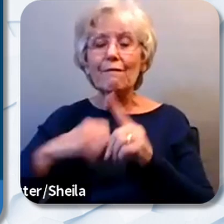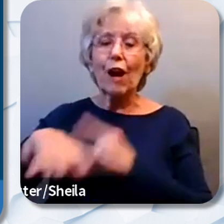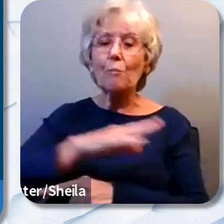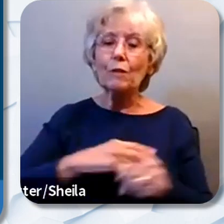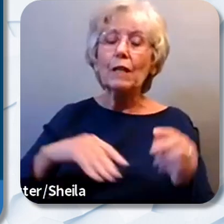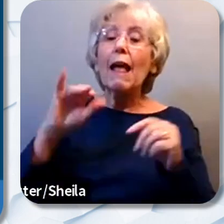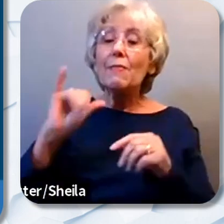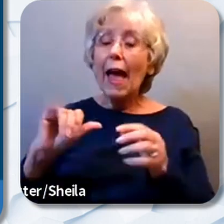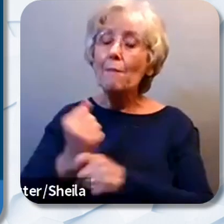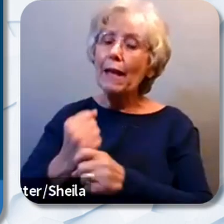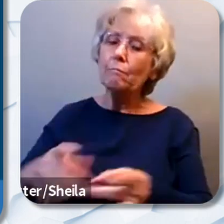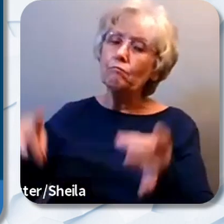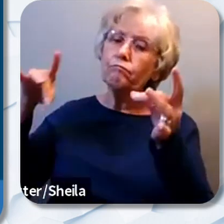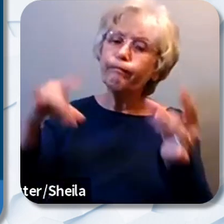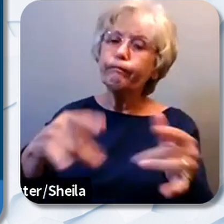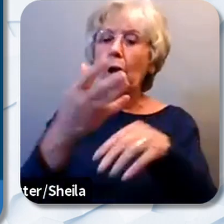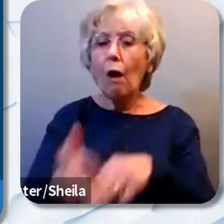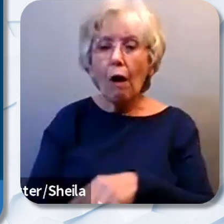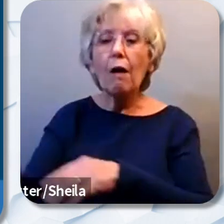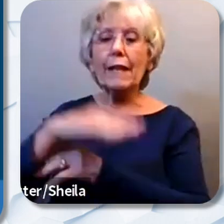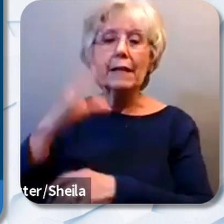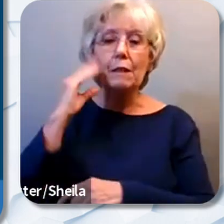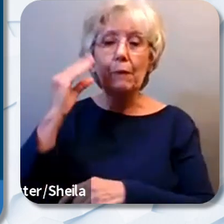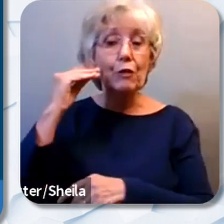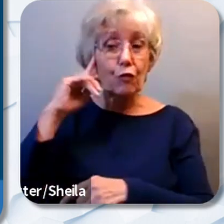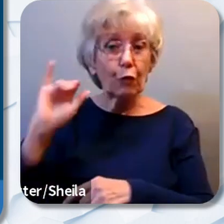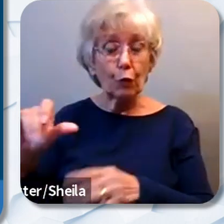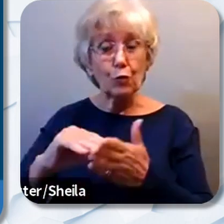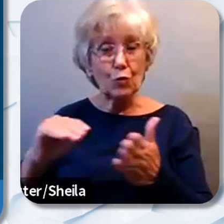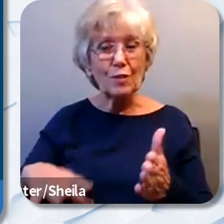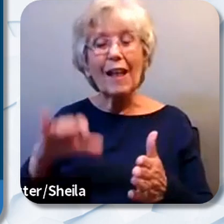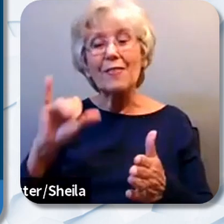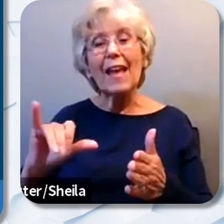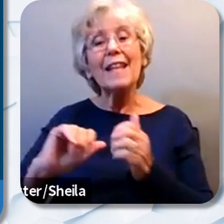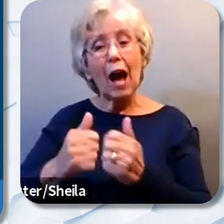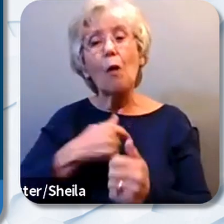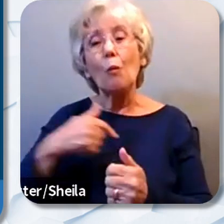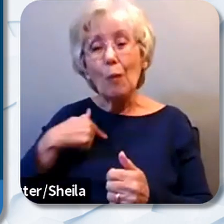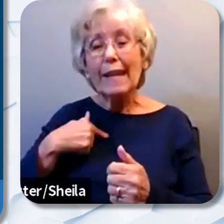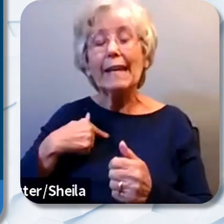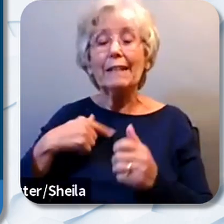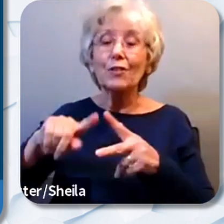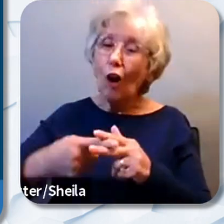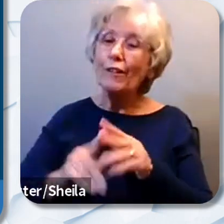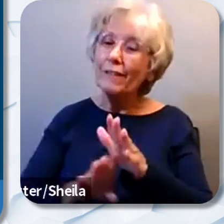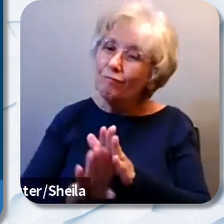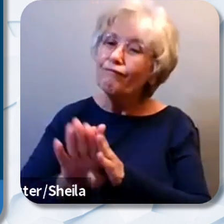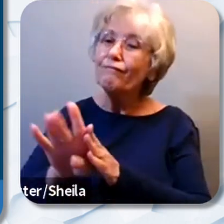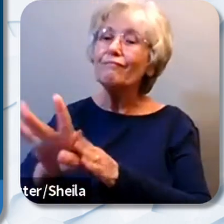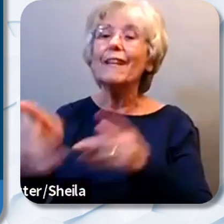a seamless full day experience for them so that's that's how we came about. Sheila Self: